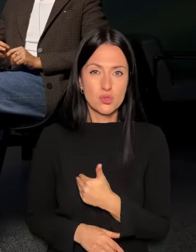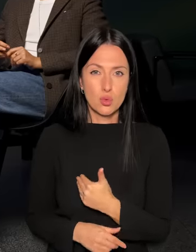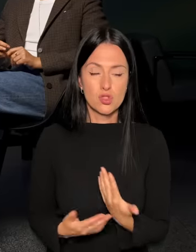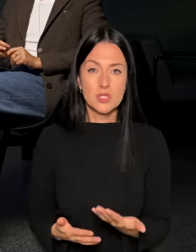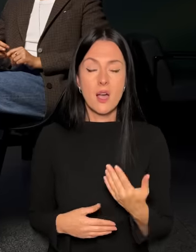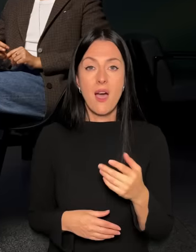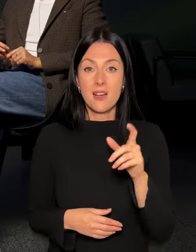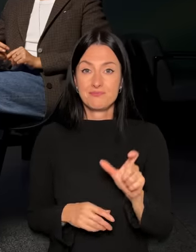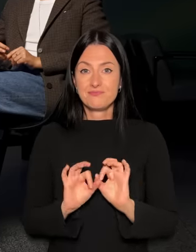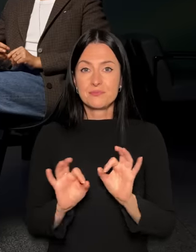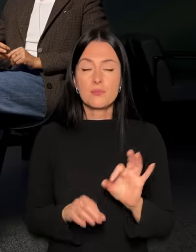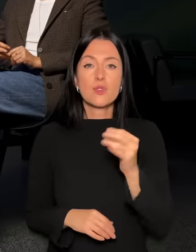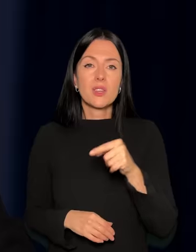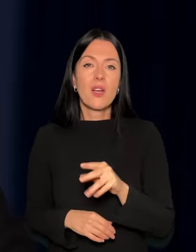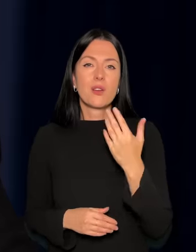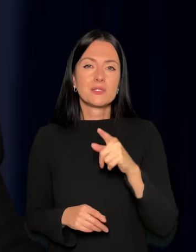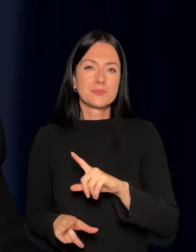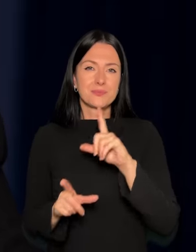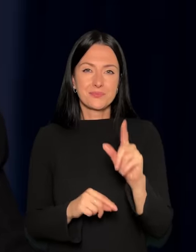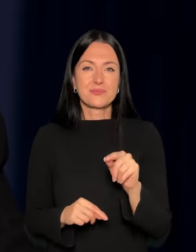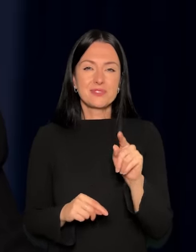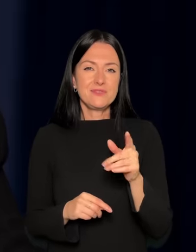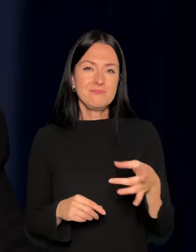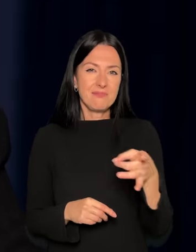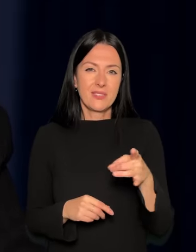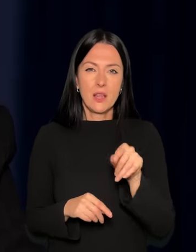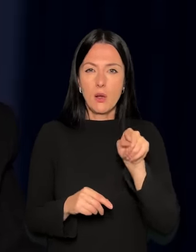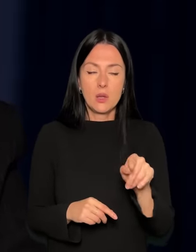He talked about going to a residential area and nearly killing himself,